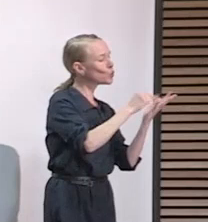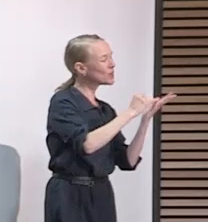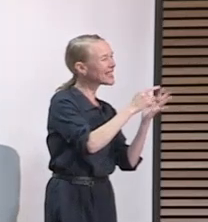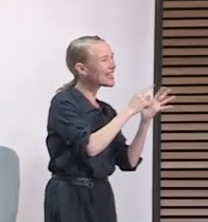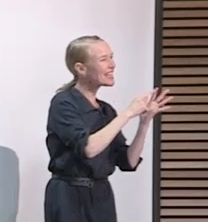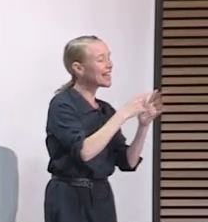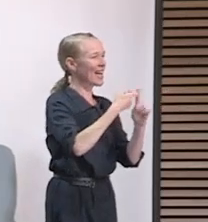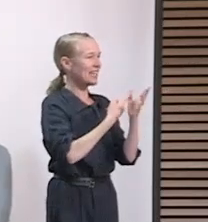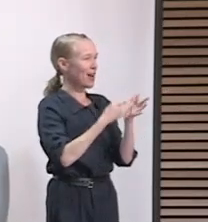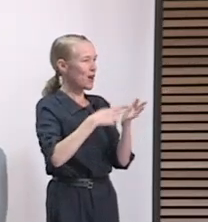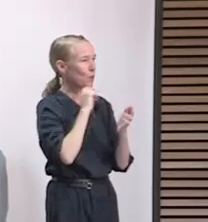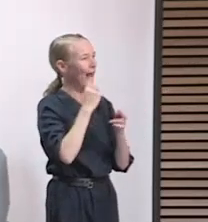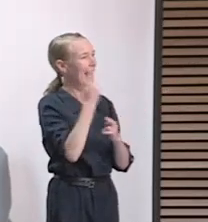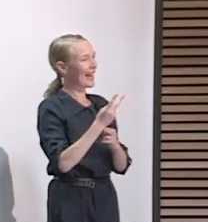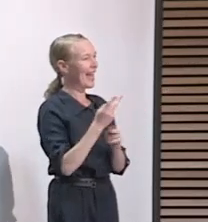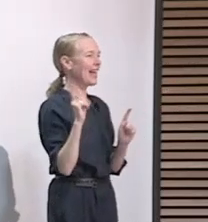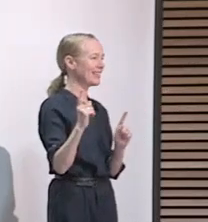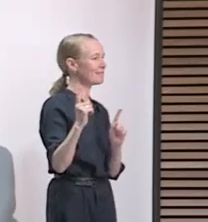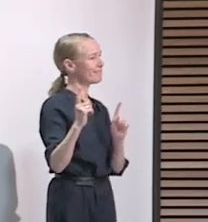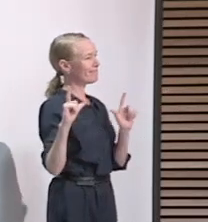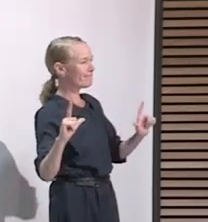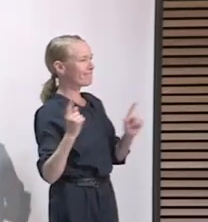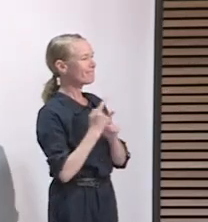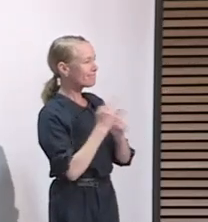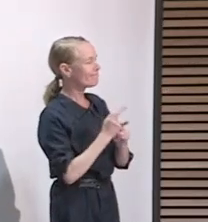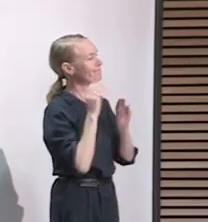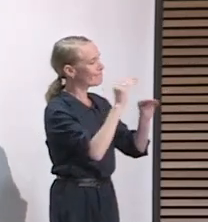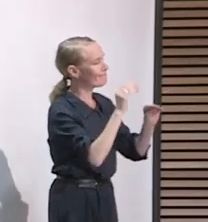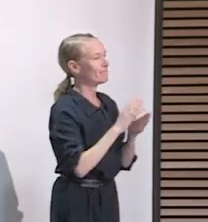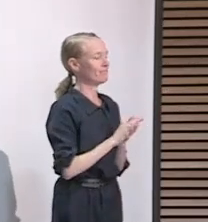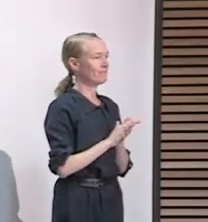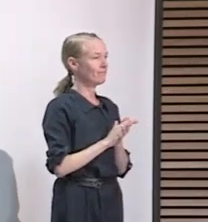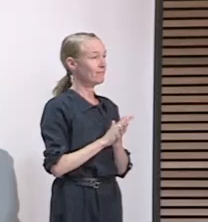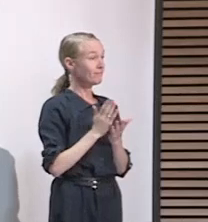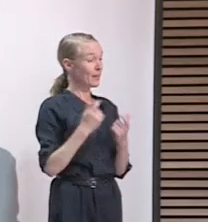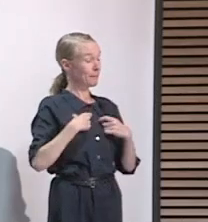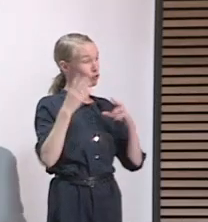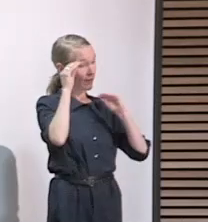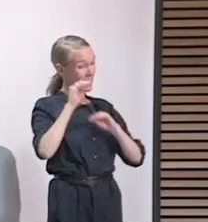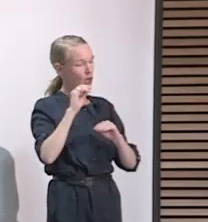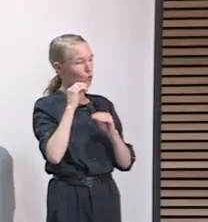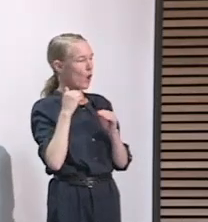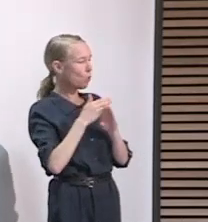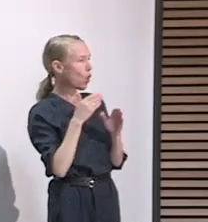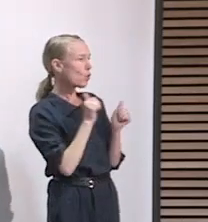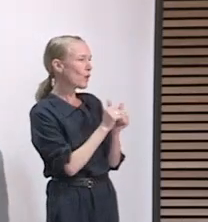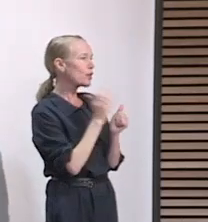on Monday so you can expect to see Susie and Karen back on screen. The Ministry of